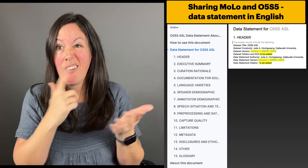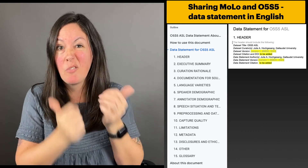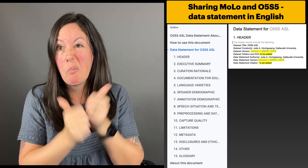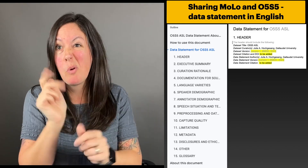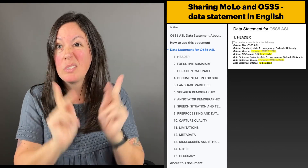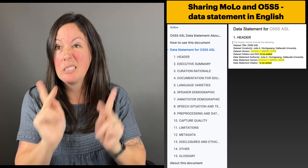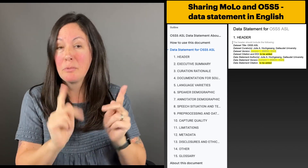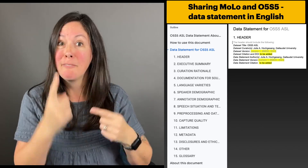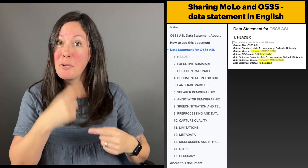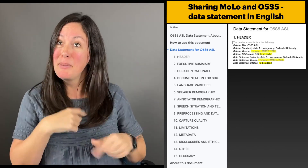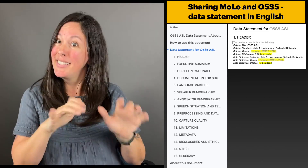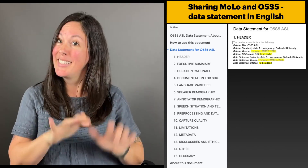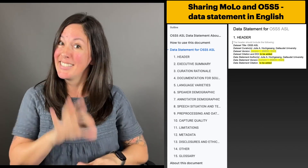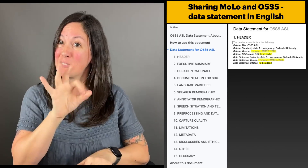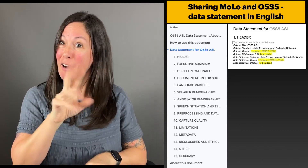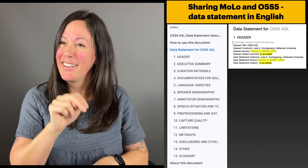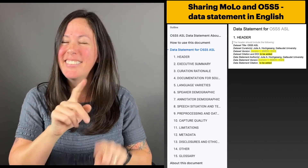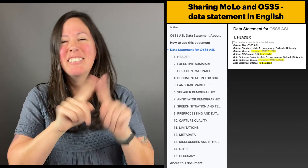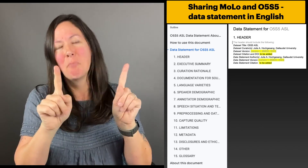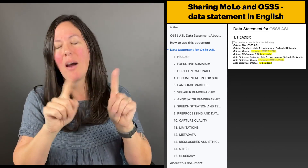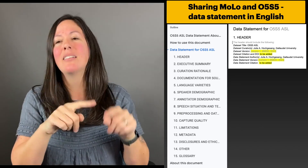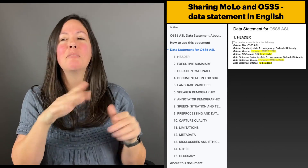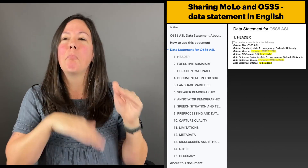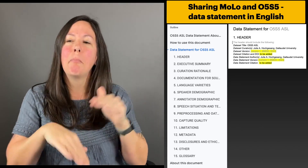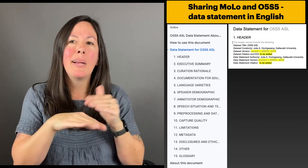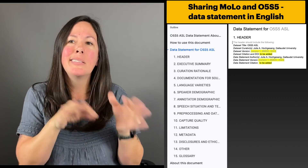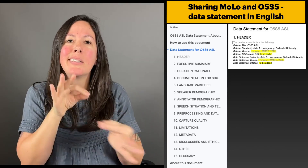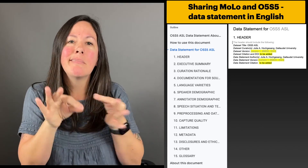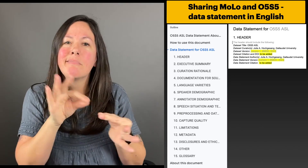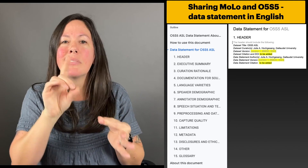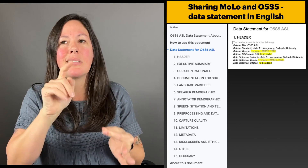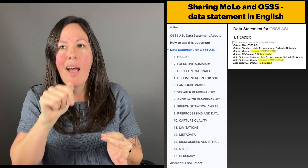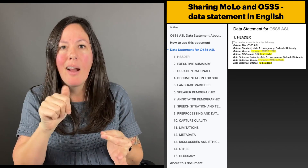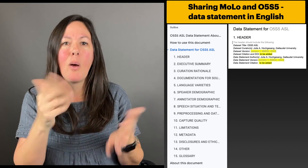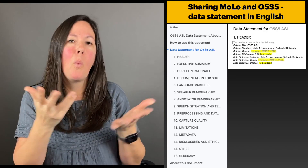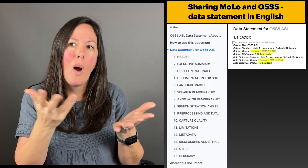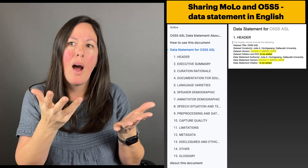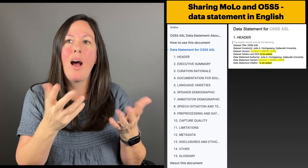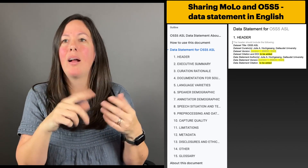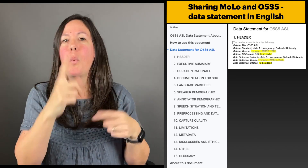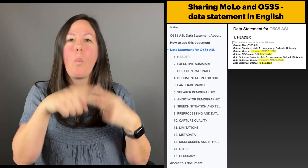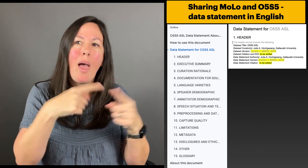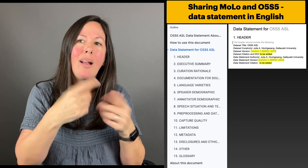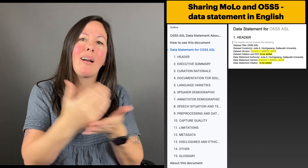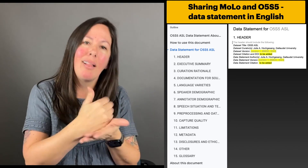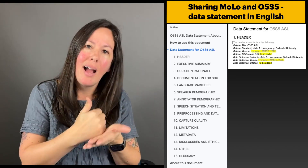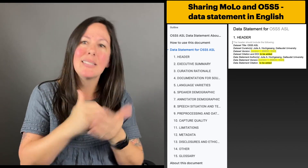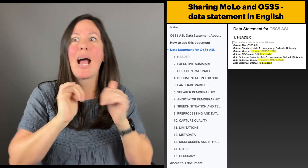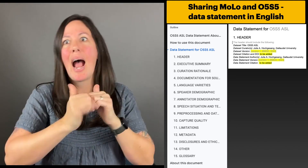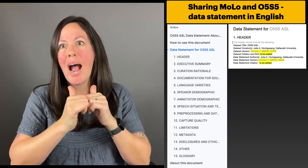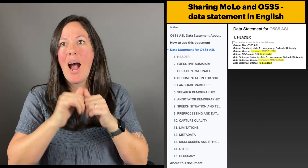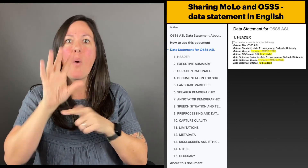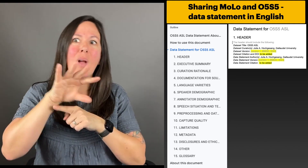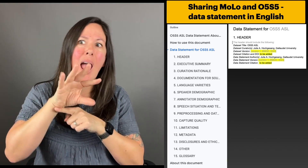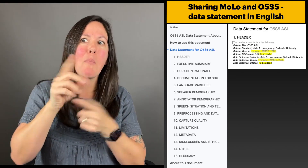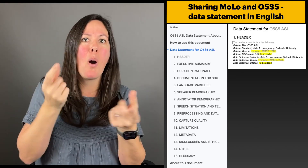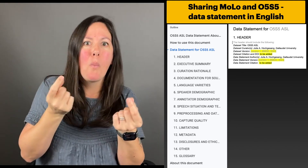we do them in English and this probably is the boring part for most people but for me I find it interesting it's a way